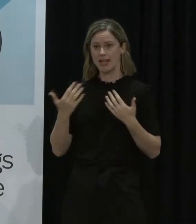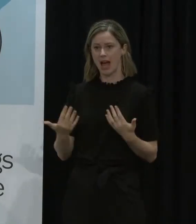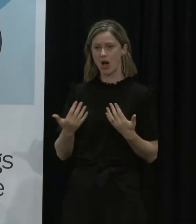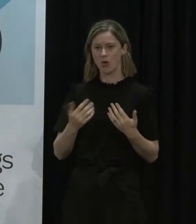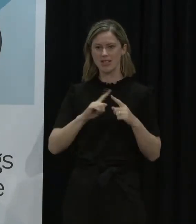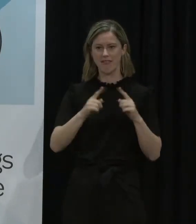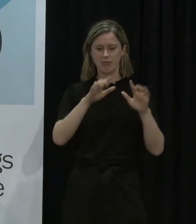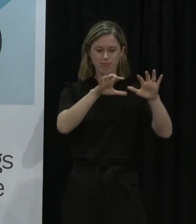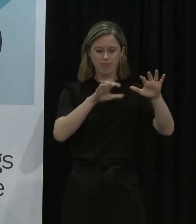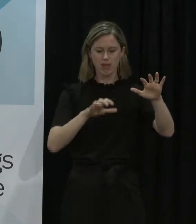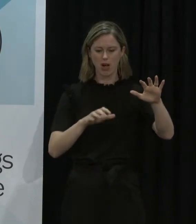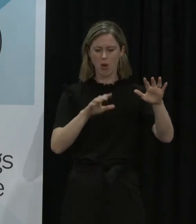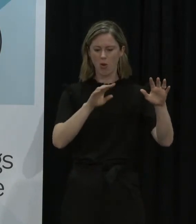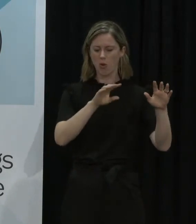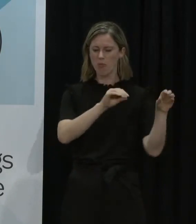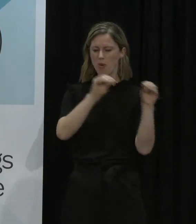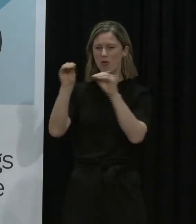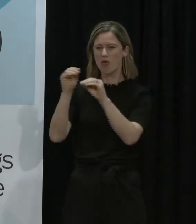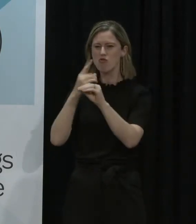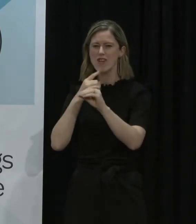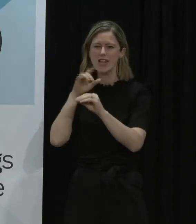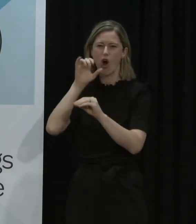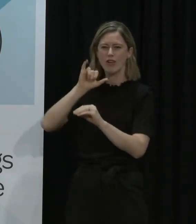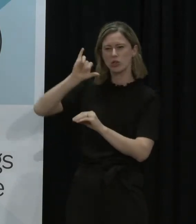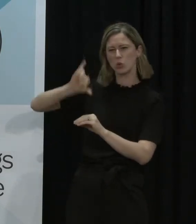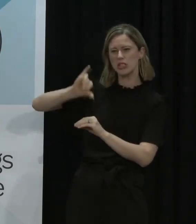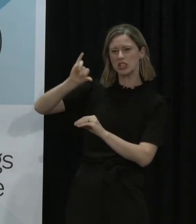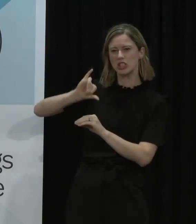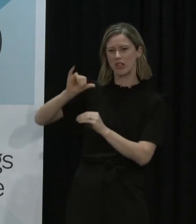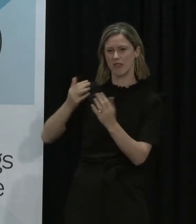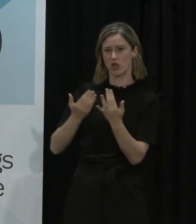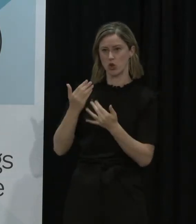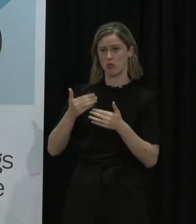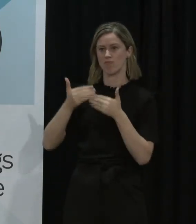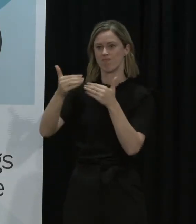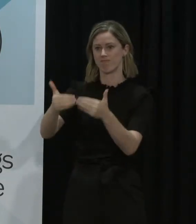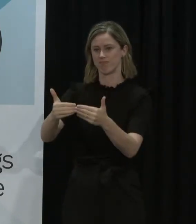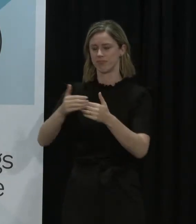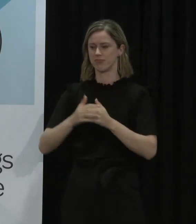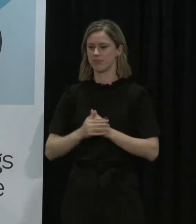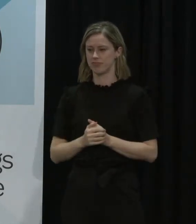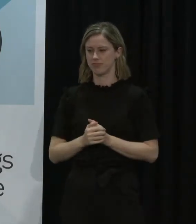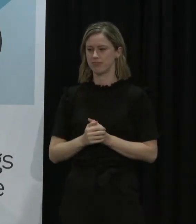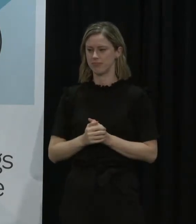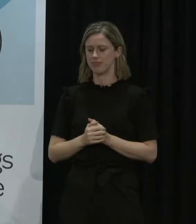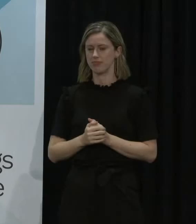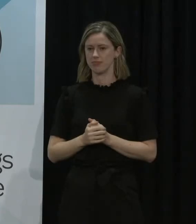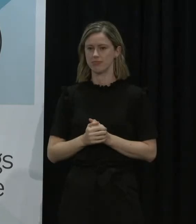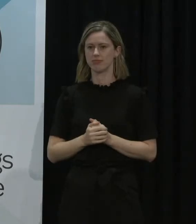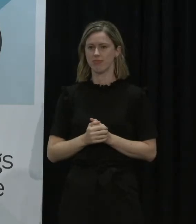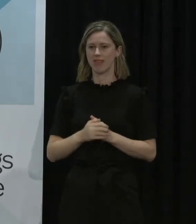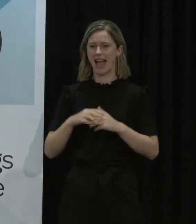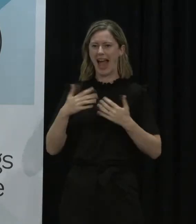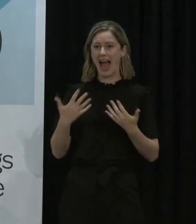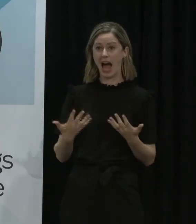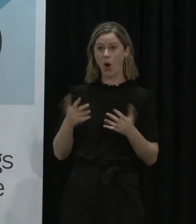it also gives greater certainty to businesses. So let's come then to where each district